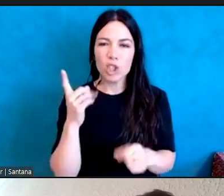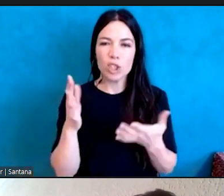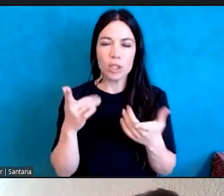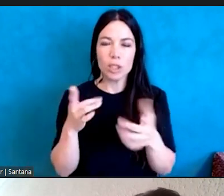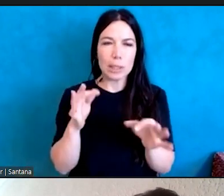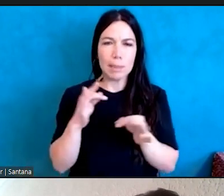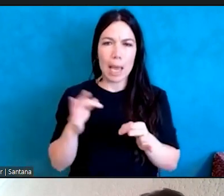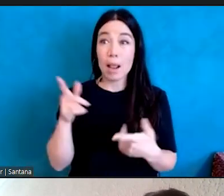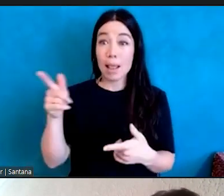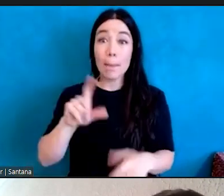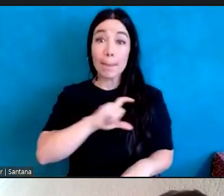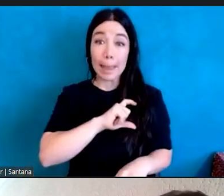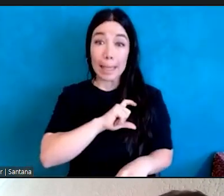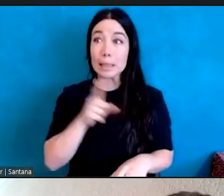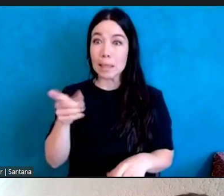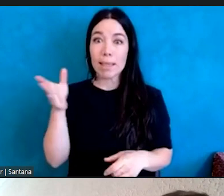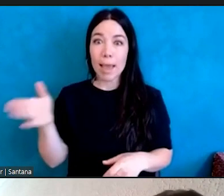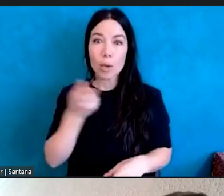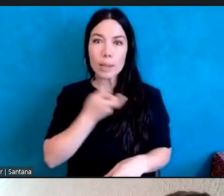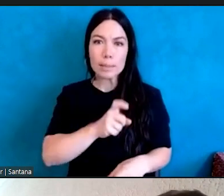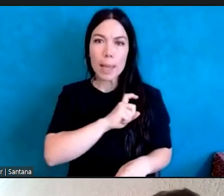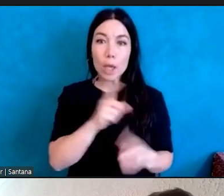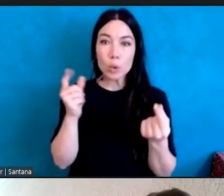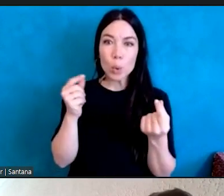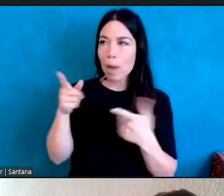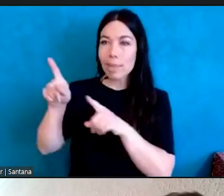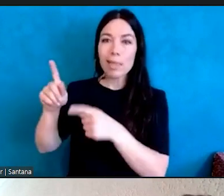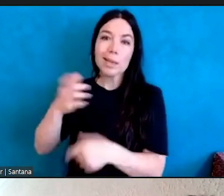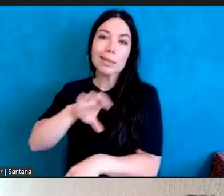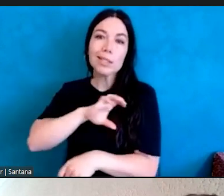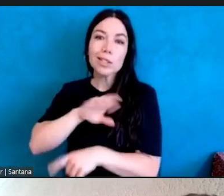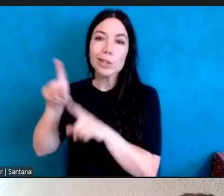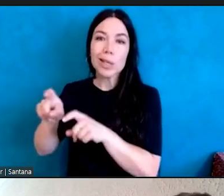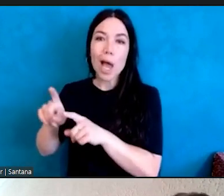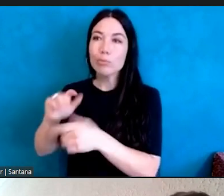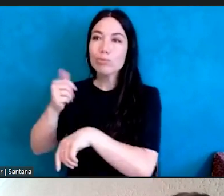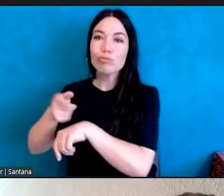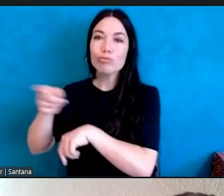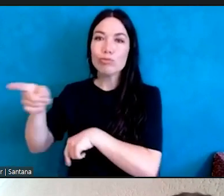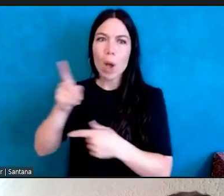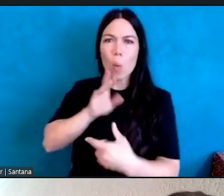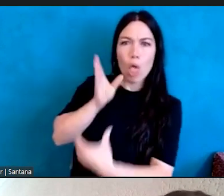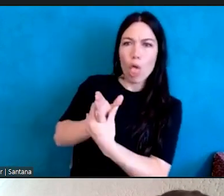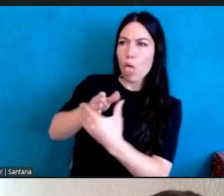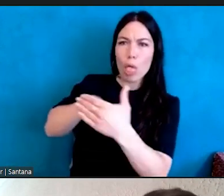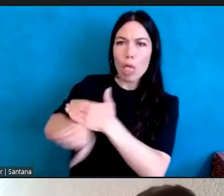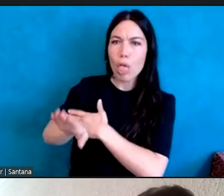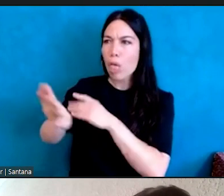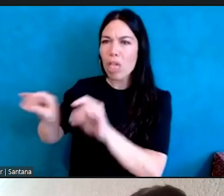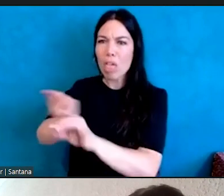citizenship tests and actually entering the exam itself and then checking people's identities during the test.